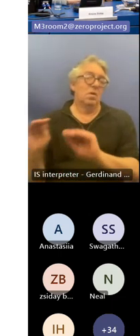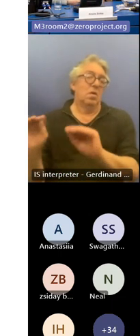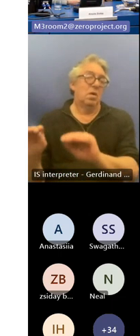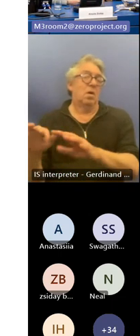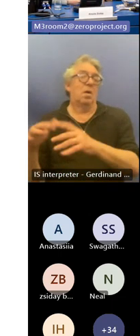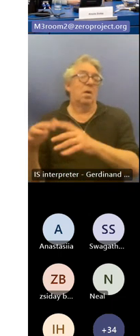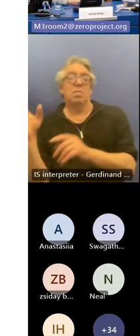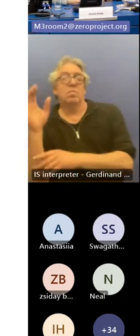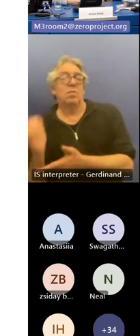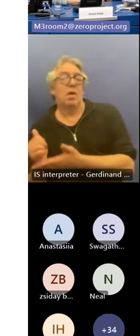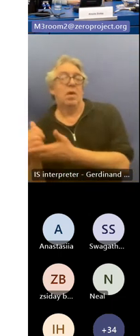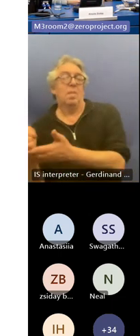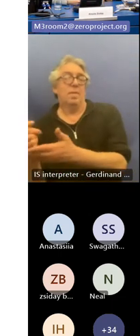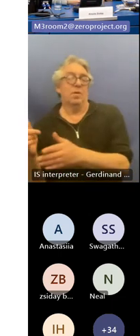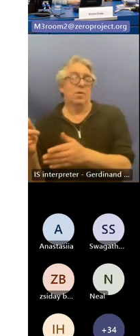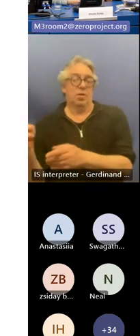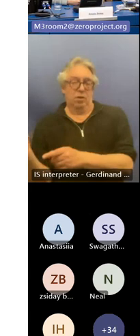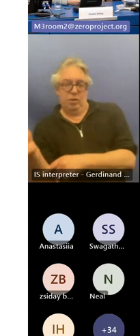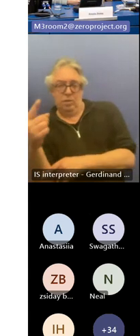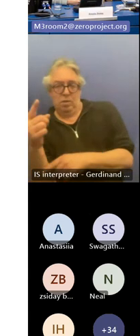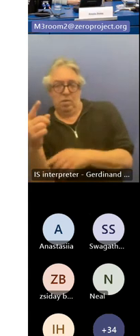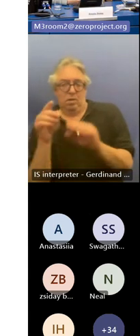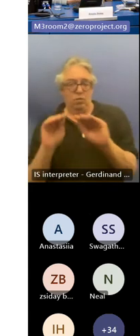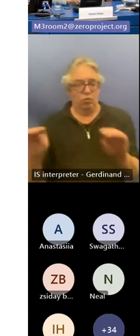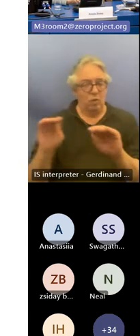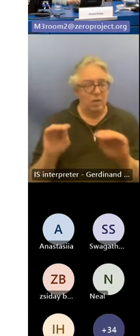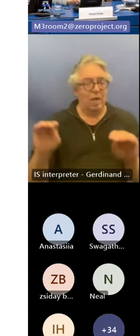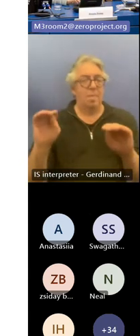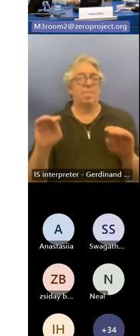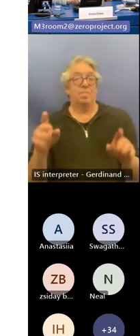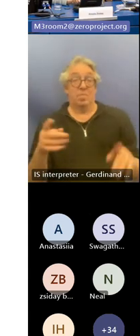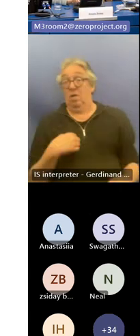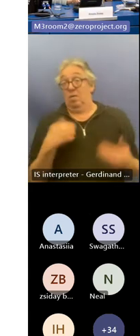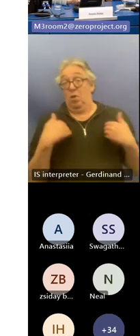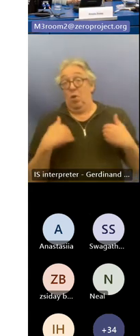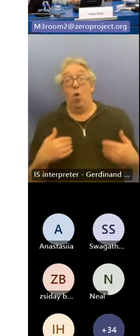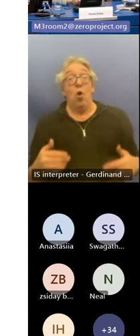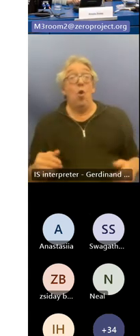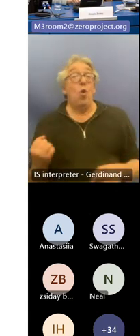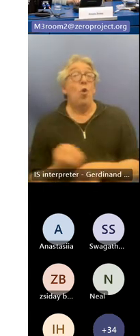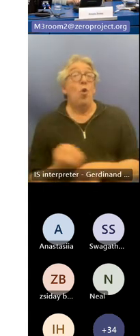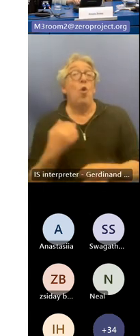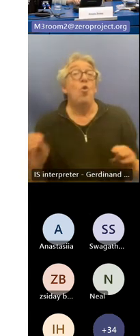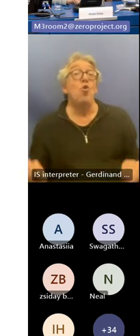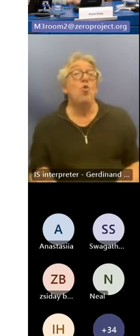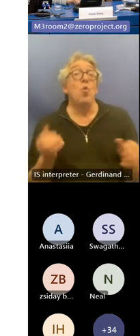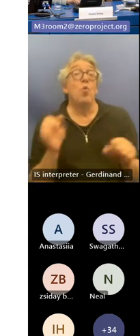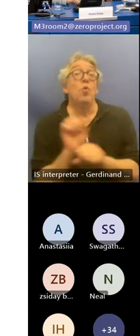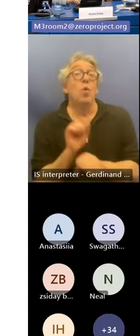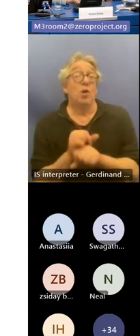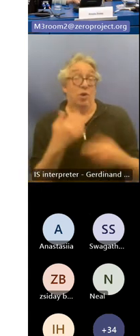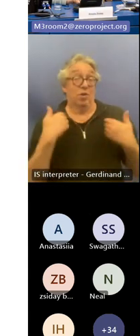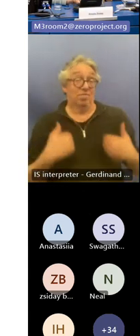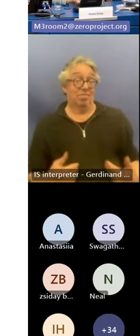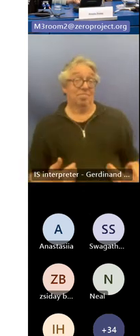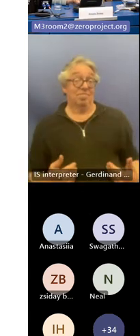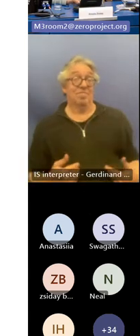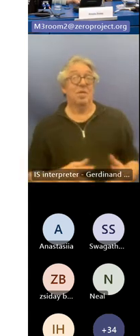have different professionals. There are a lot of numbers we are proud of but mostly I am proud of